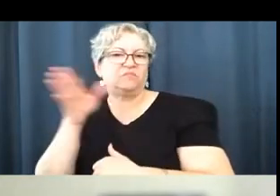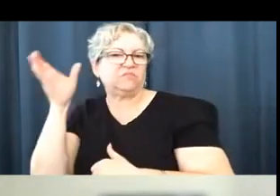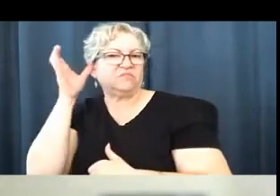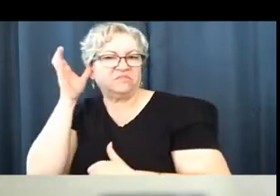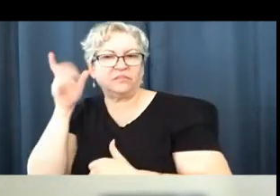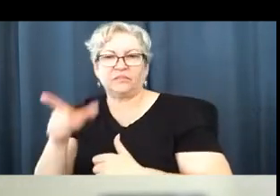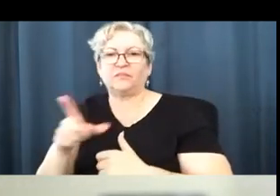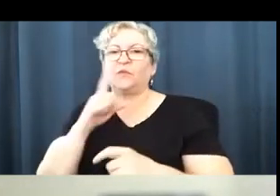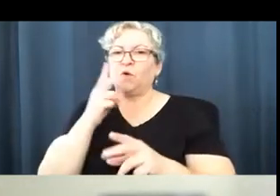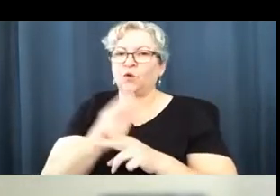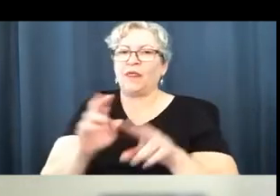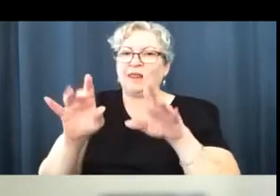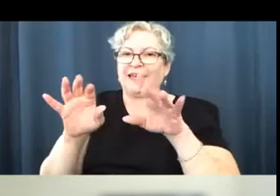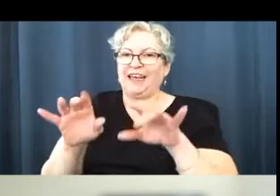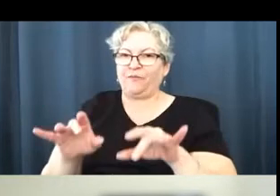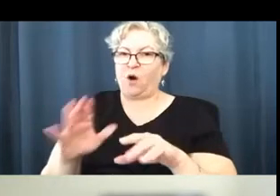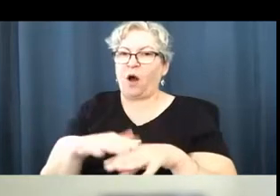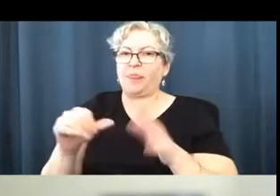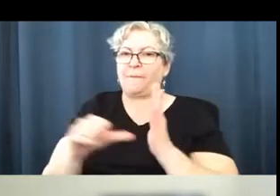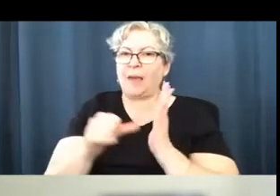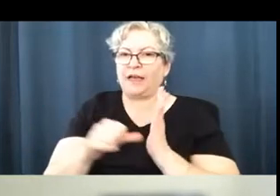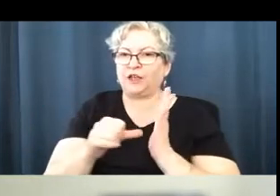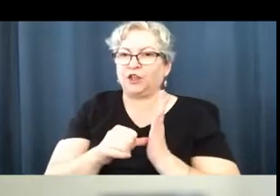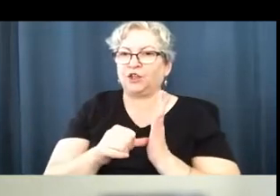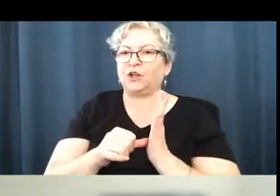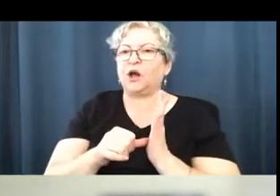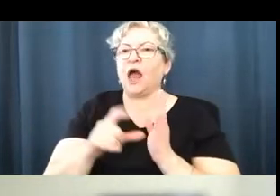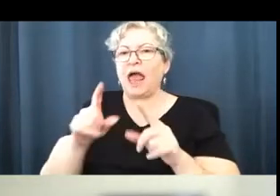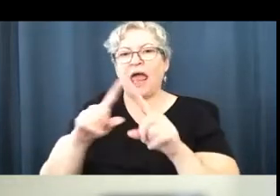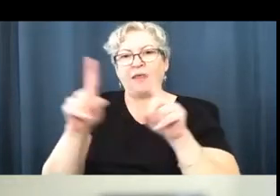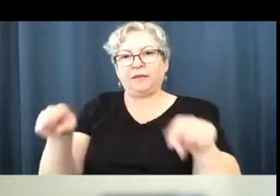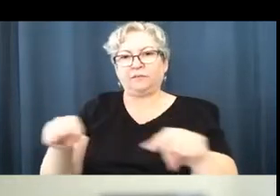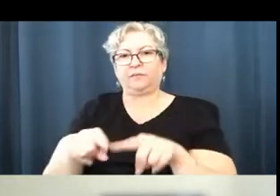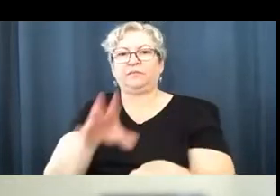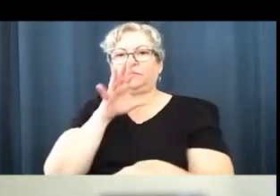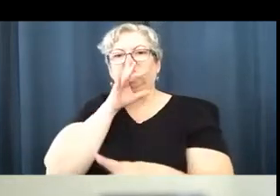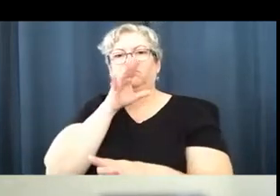using a keyboard on a page, and the screen reader is going to tell us what it's seeing on the page.